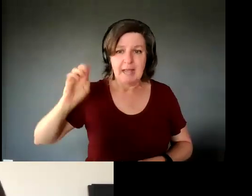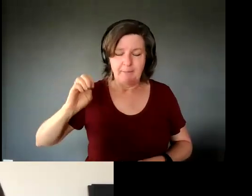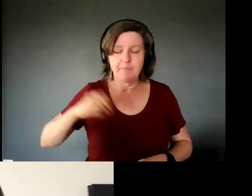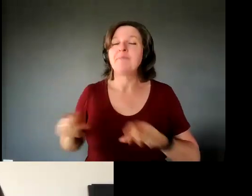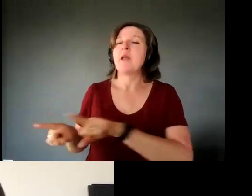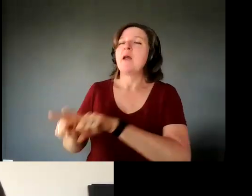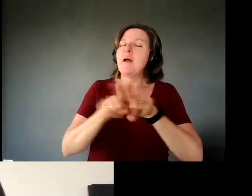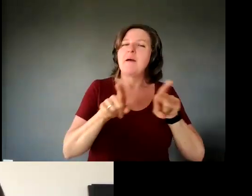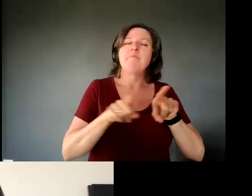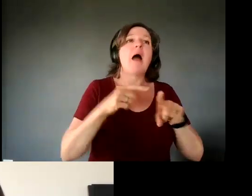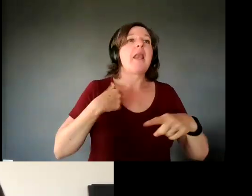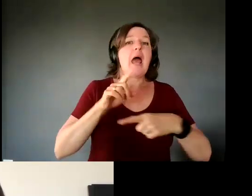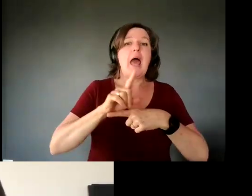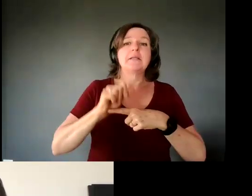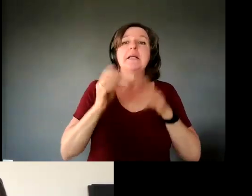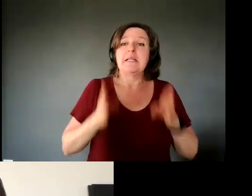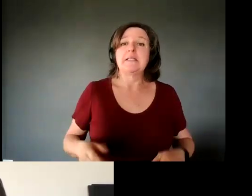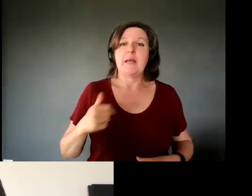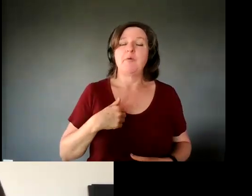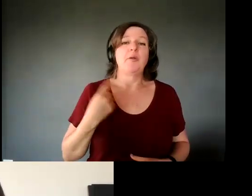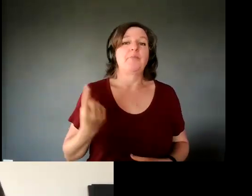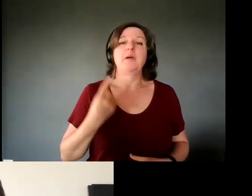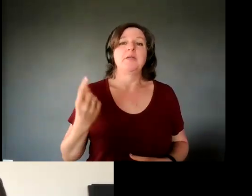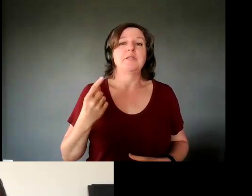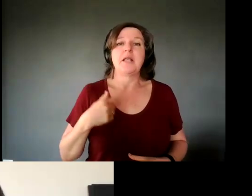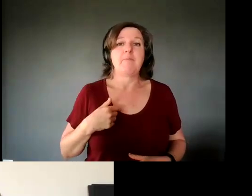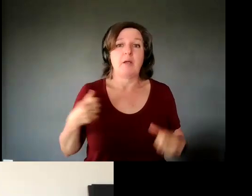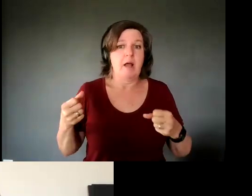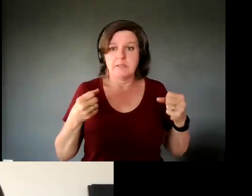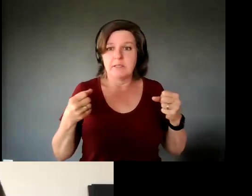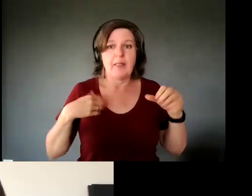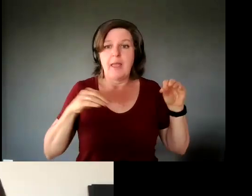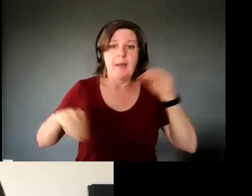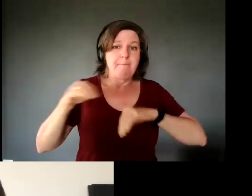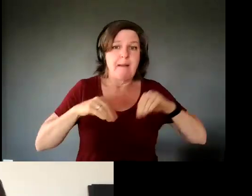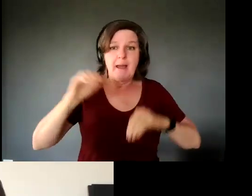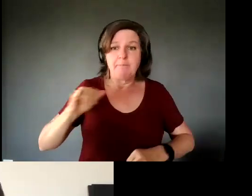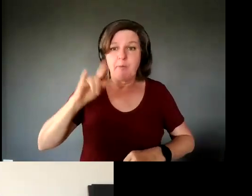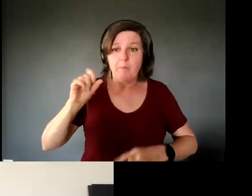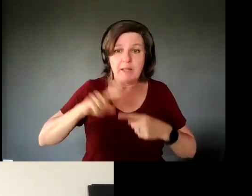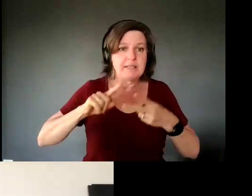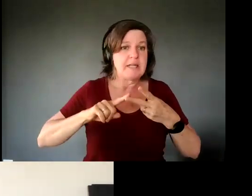I'm constantly holding my mobility aids and medical equipment together with tape.